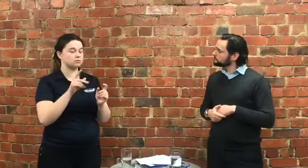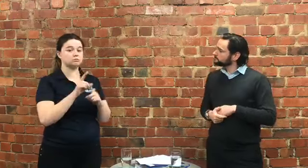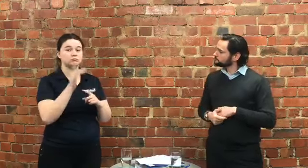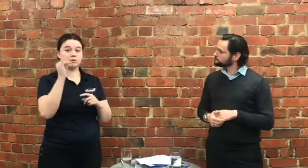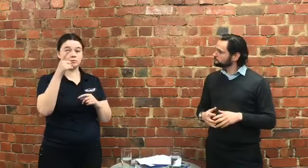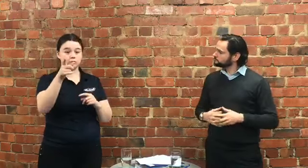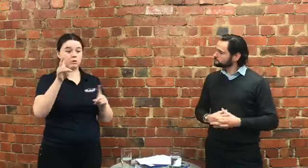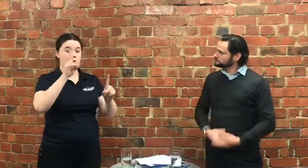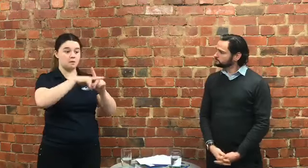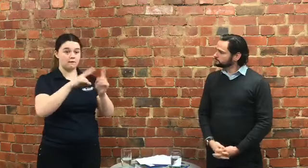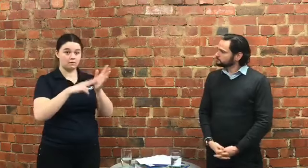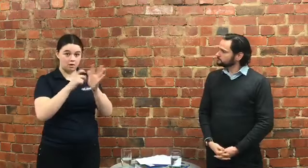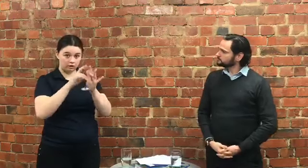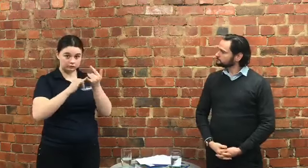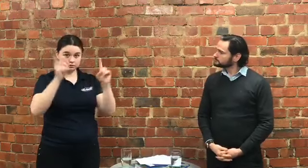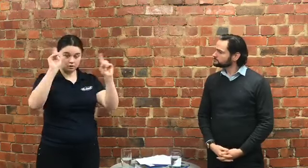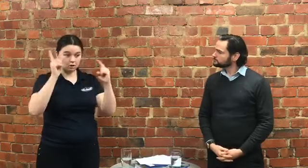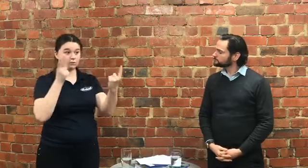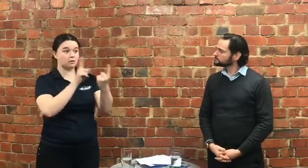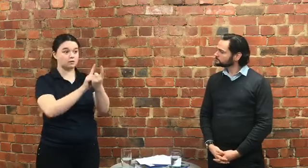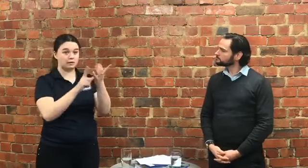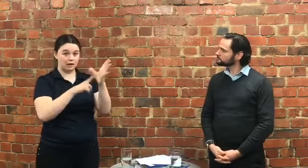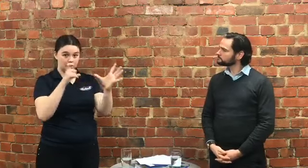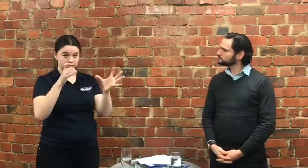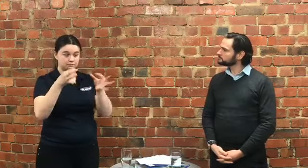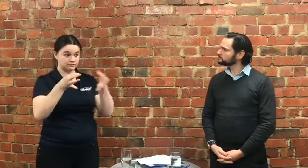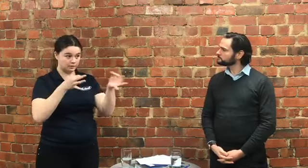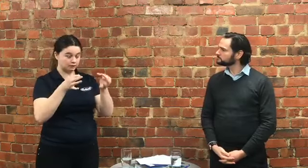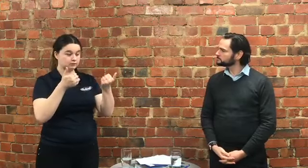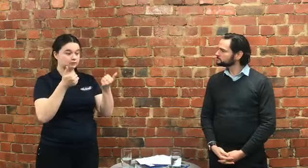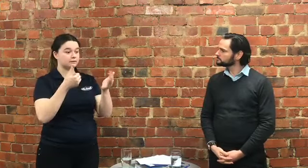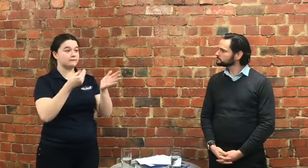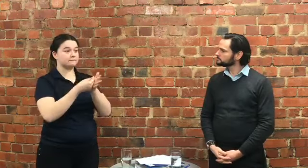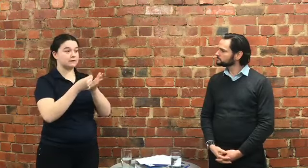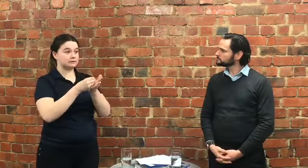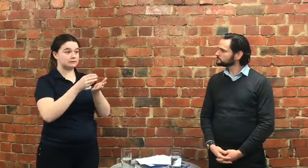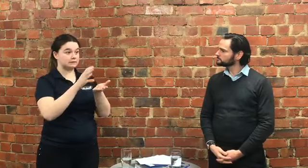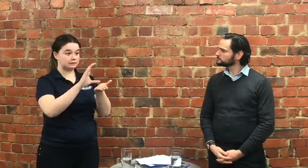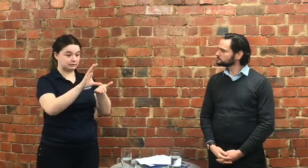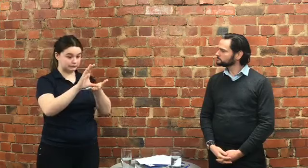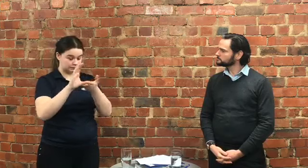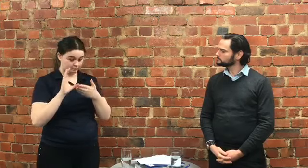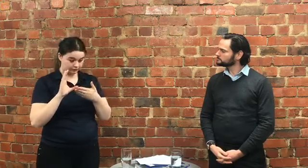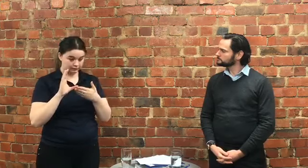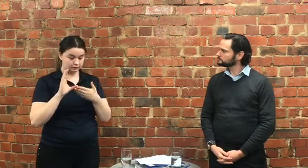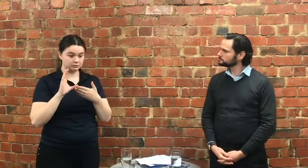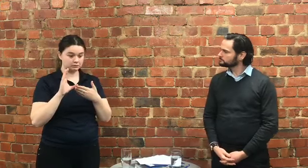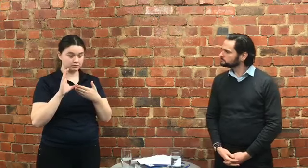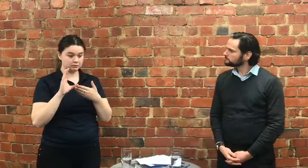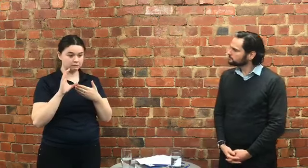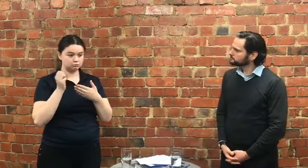in three months you'll have a review. You might want to wait for that or not. Okay, so you might have applied for your plan,